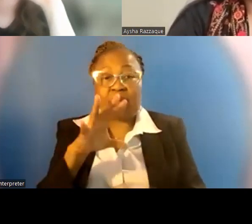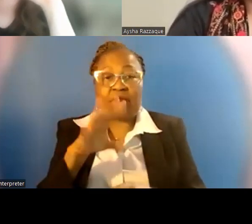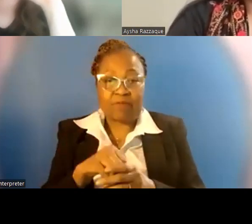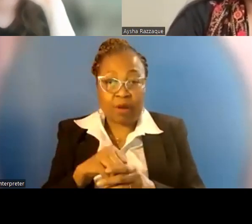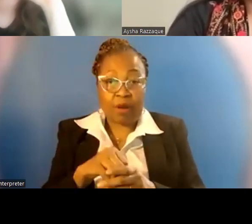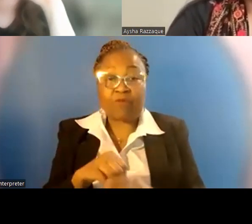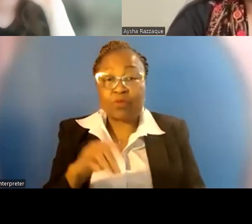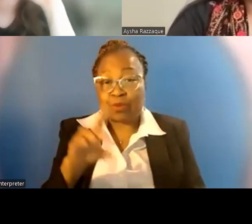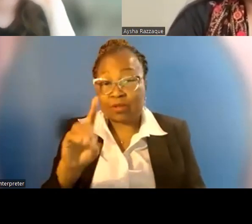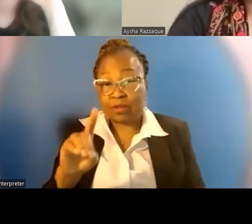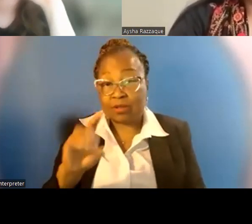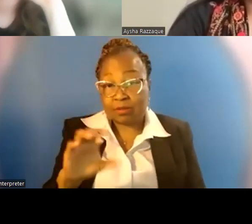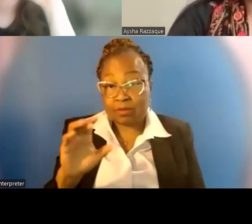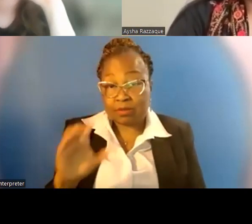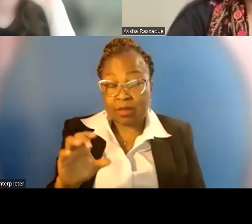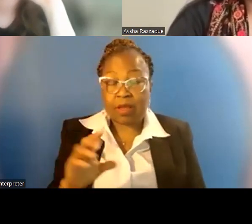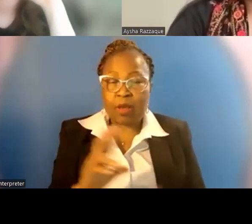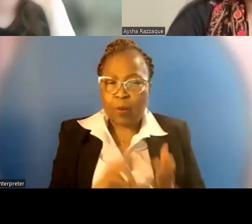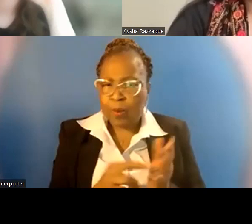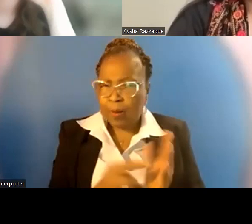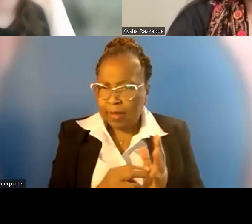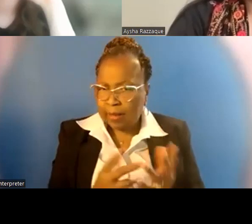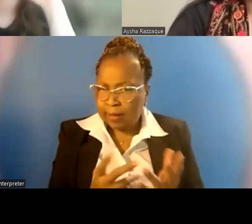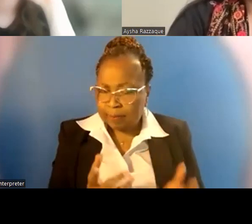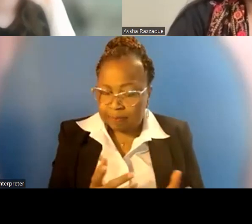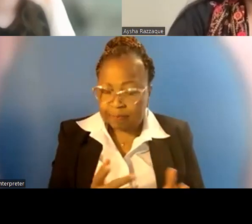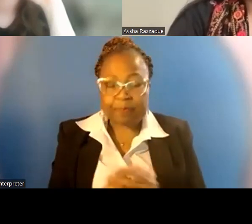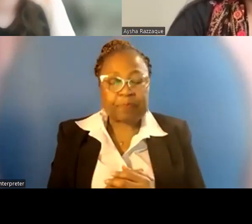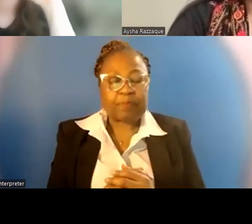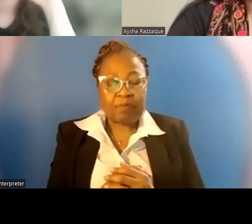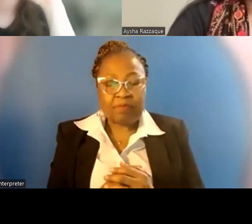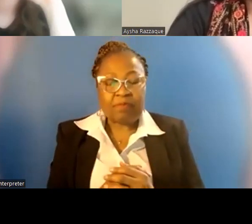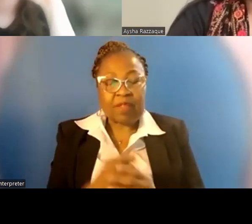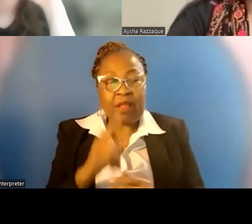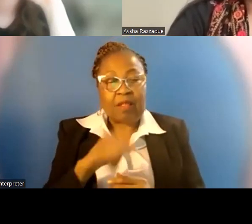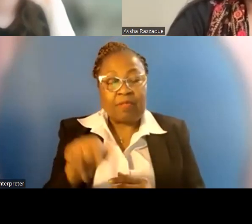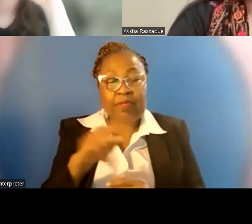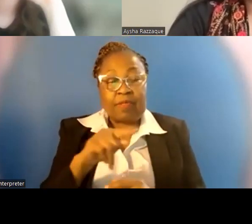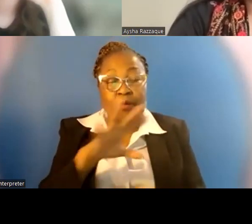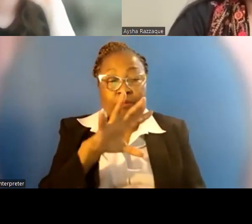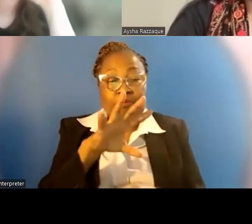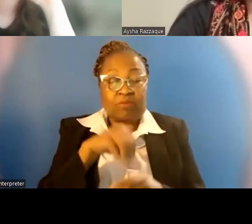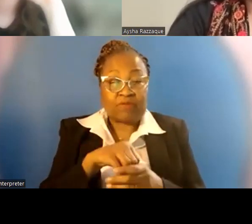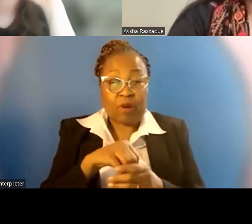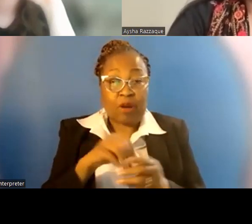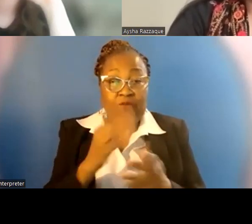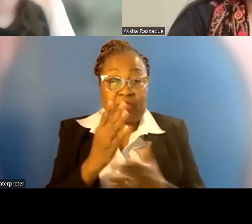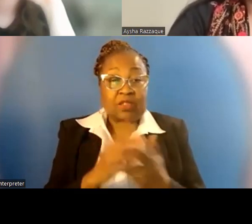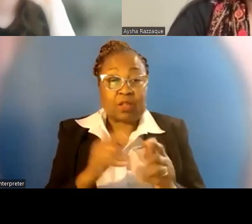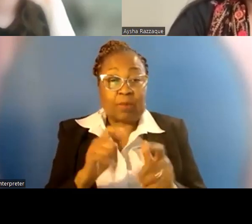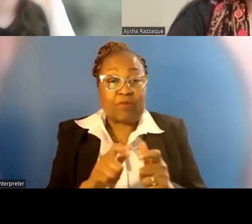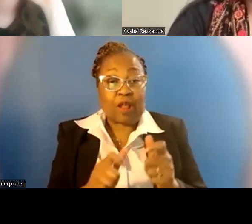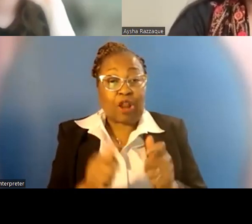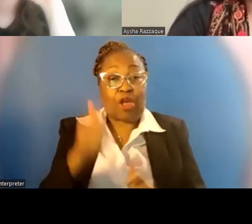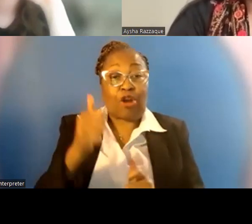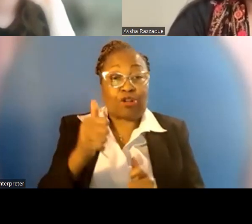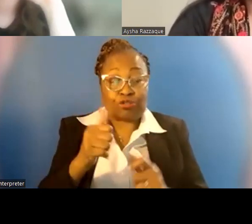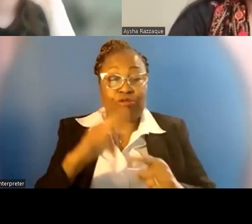And when, what I mean by that is they're getting involved in some of our larger diversity organizations